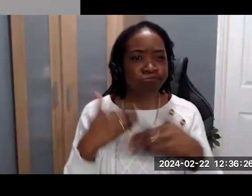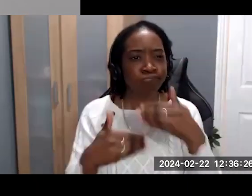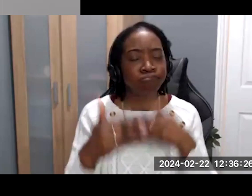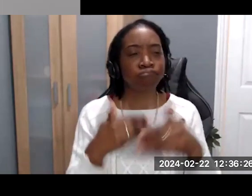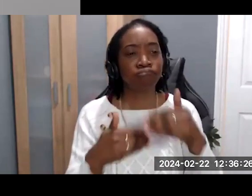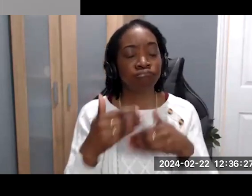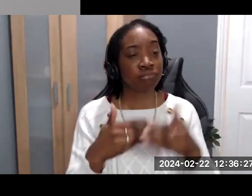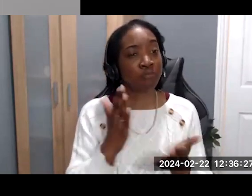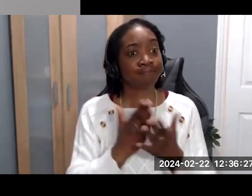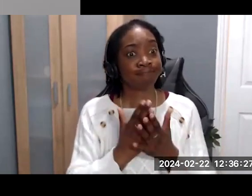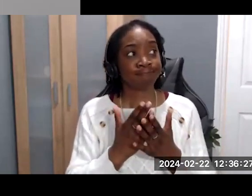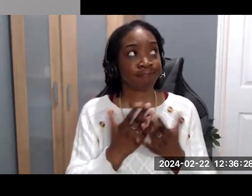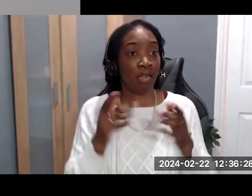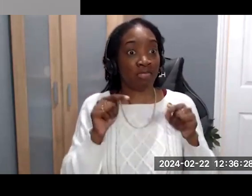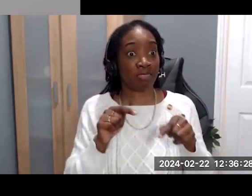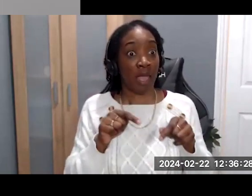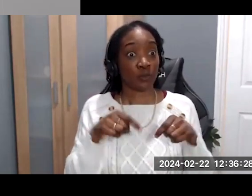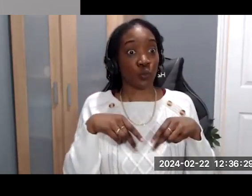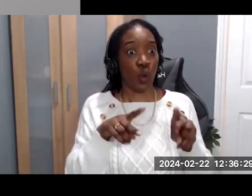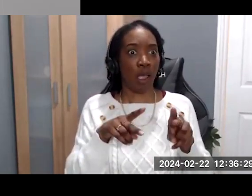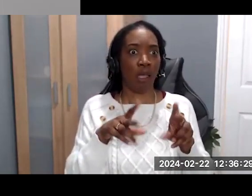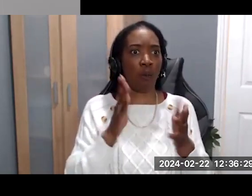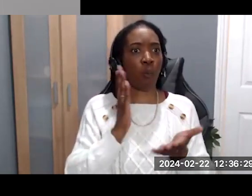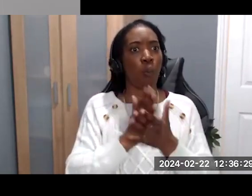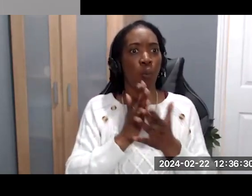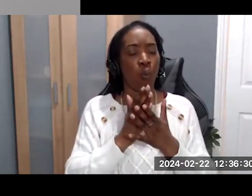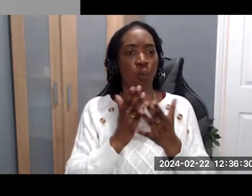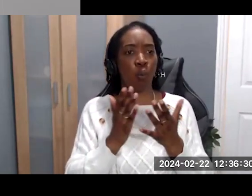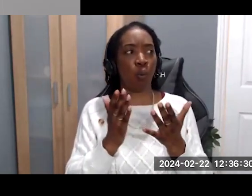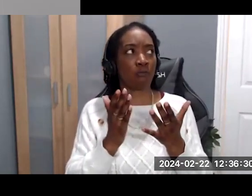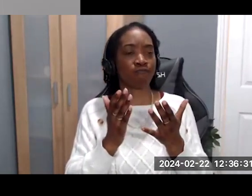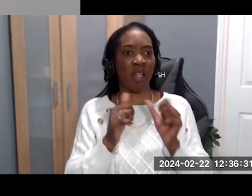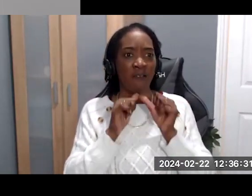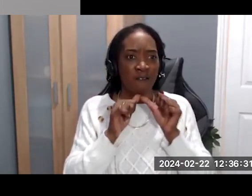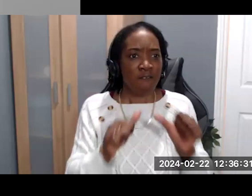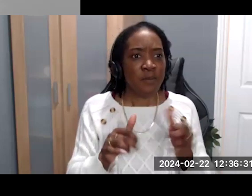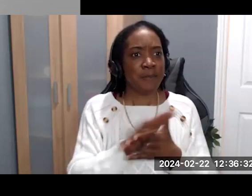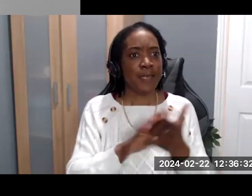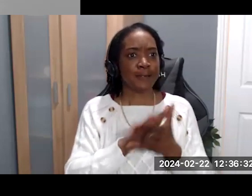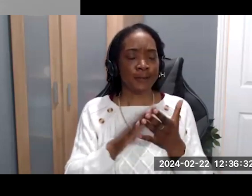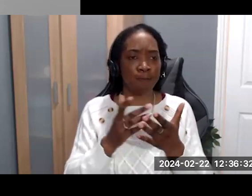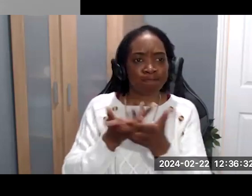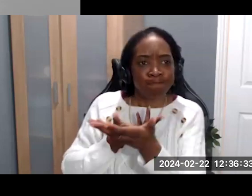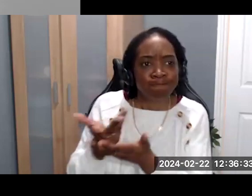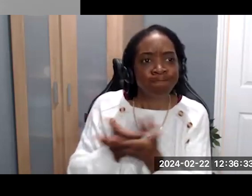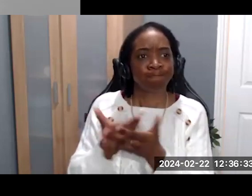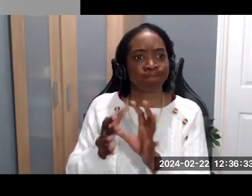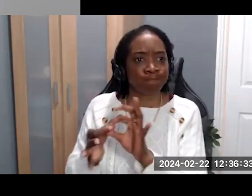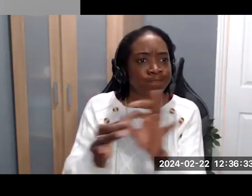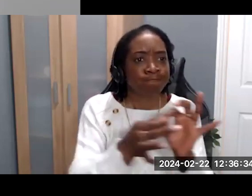is favoured by virtual uh and virtuous encounters and exchanges of practices and knowledge as is